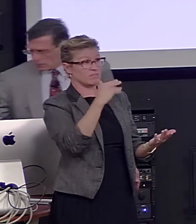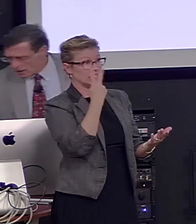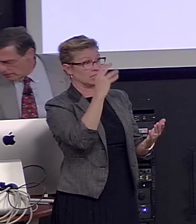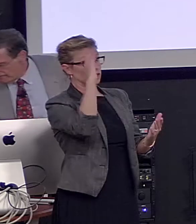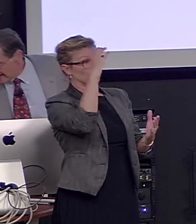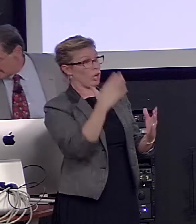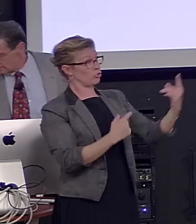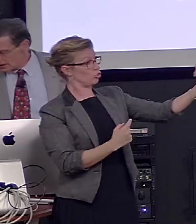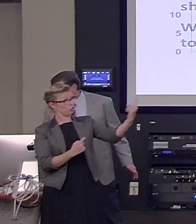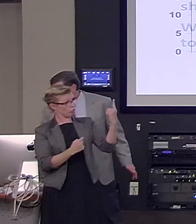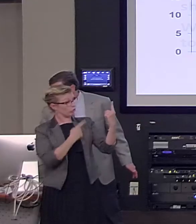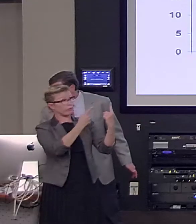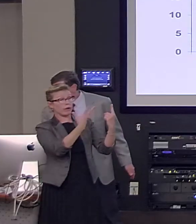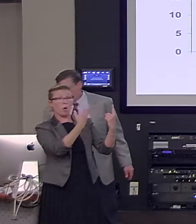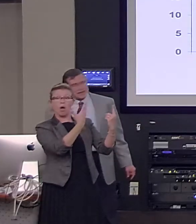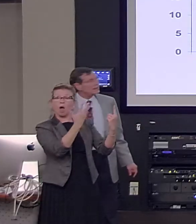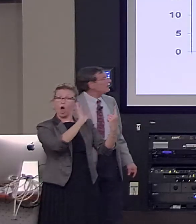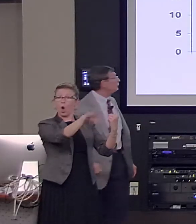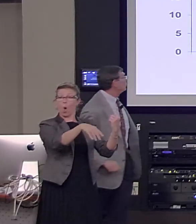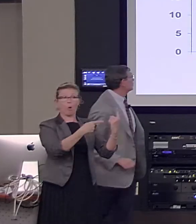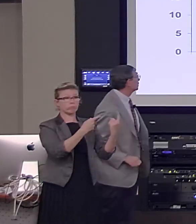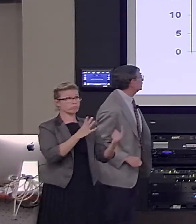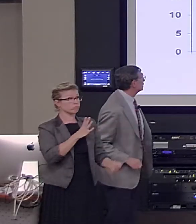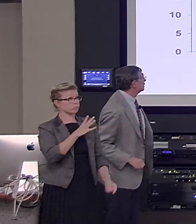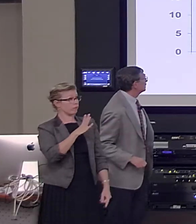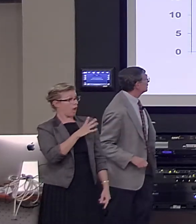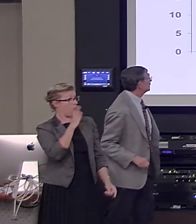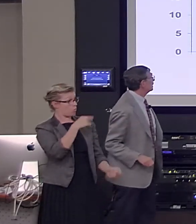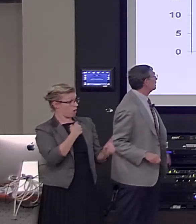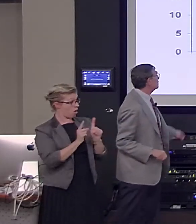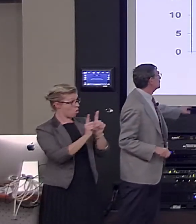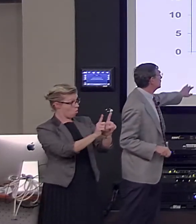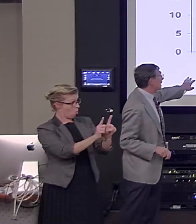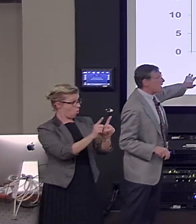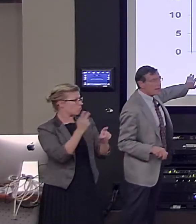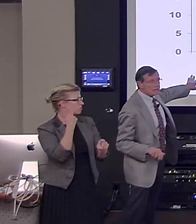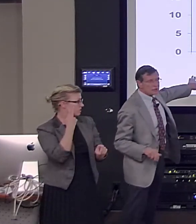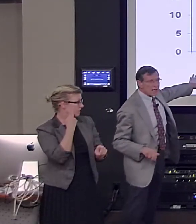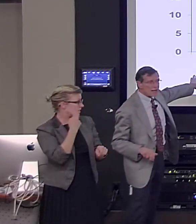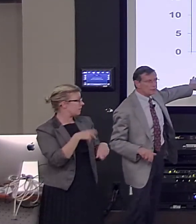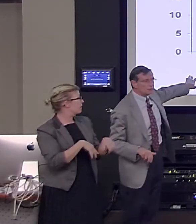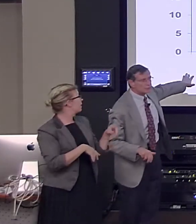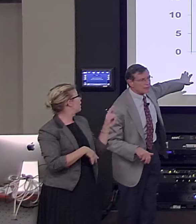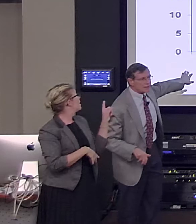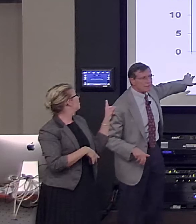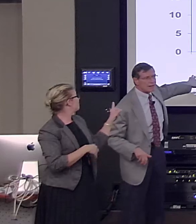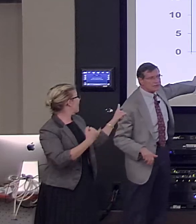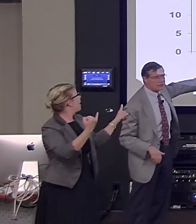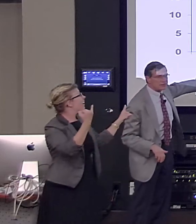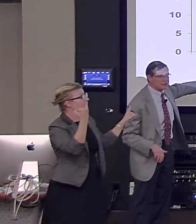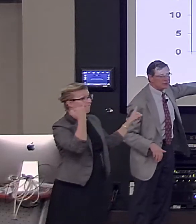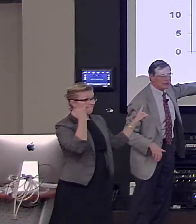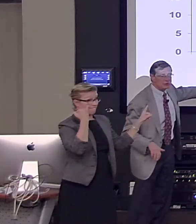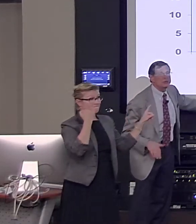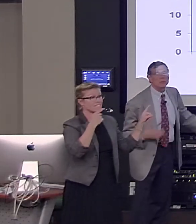And what we found was that if you were a child who was randomized to the institution